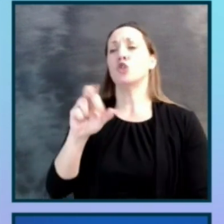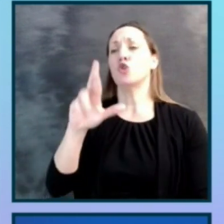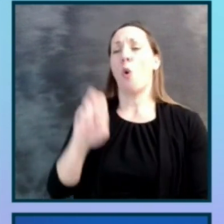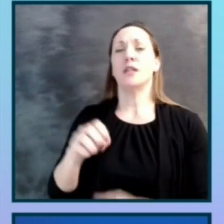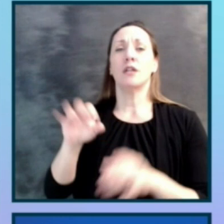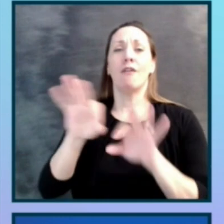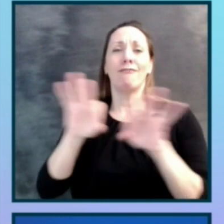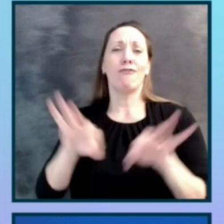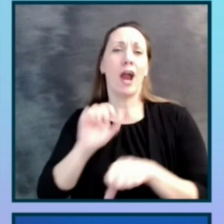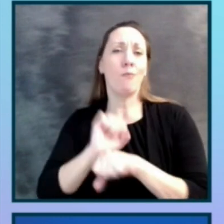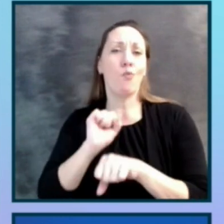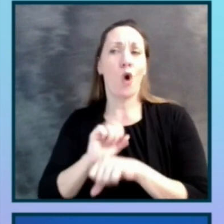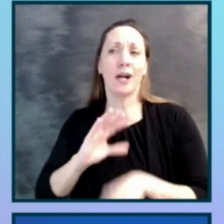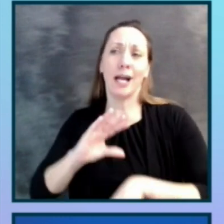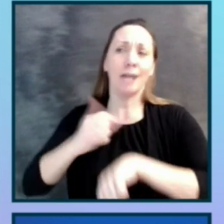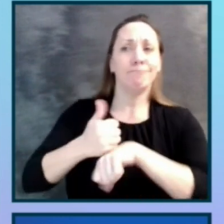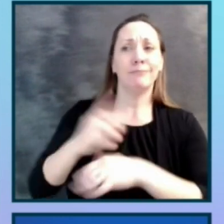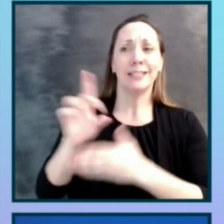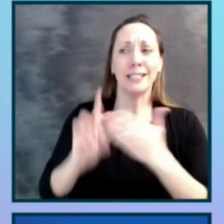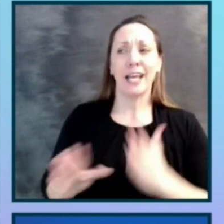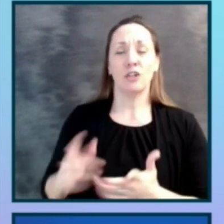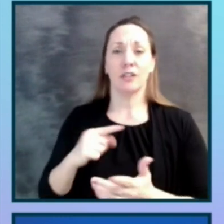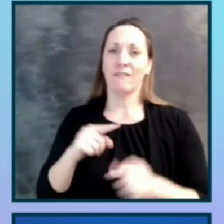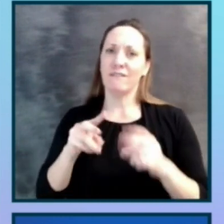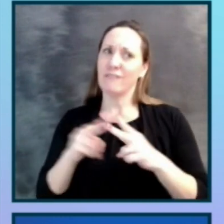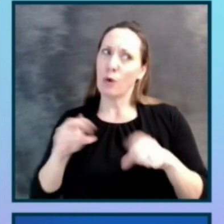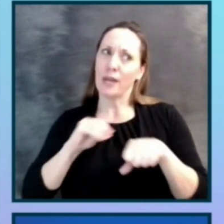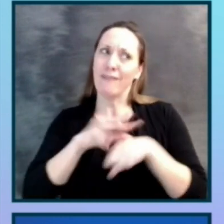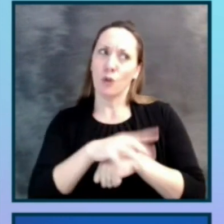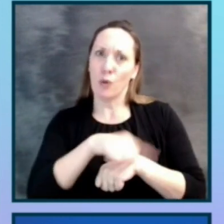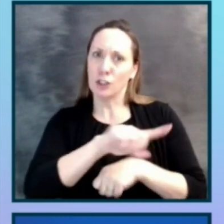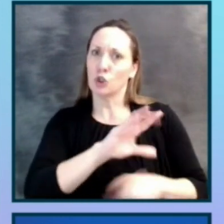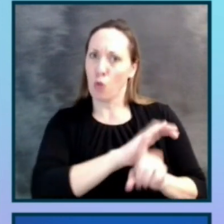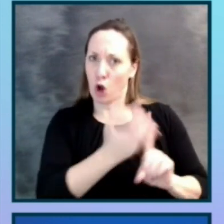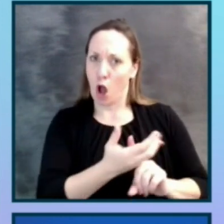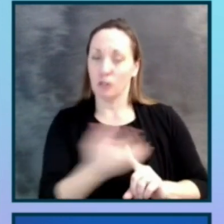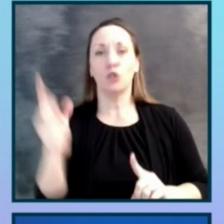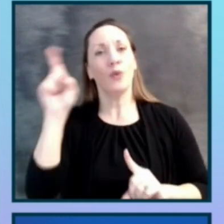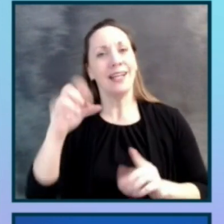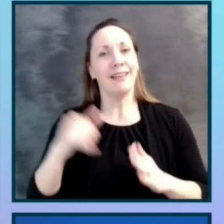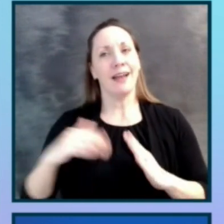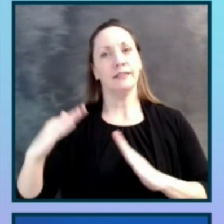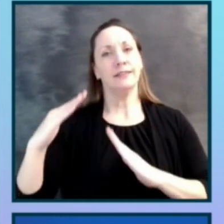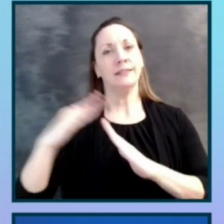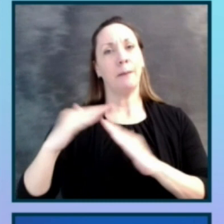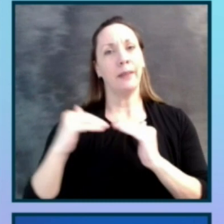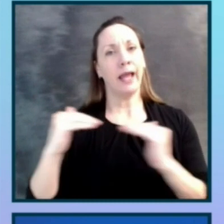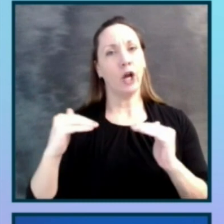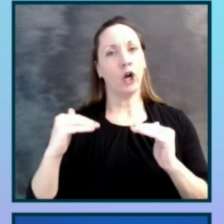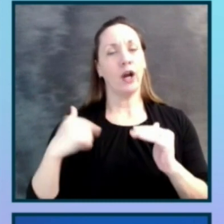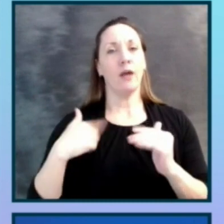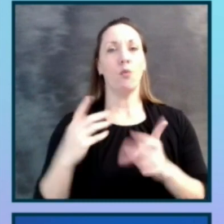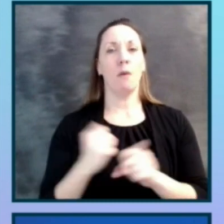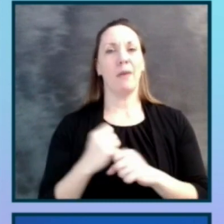And they're very influential to the culture. So we just need to get that top layer, and we will make a massive difference both